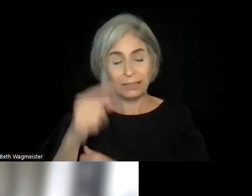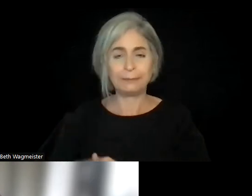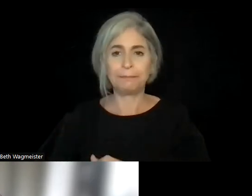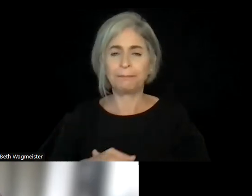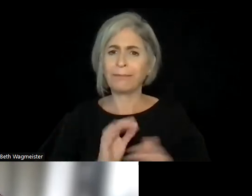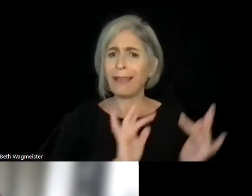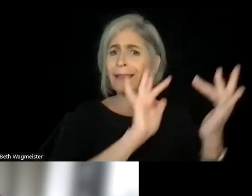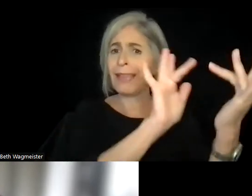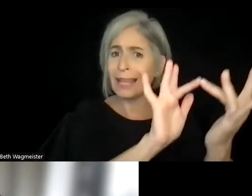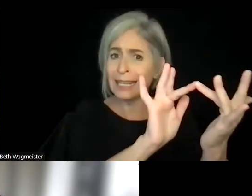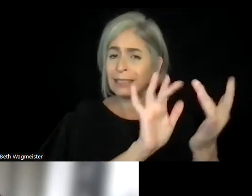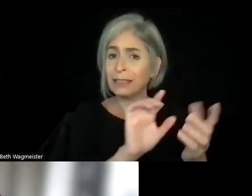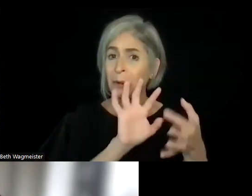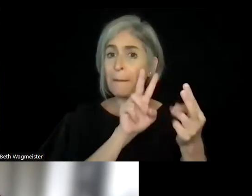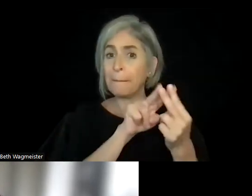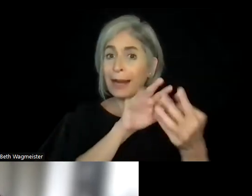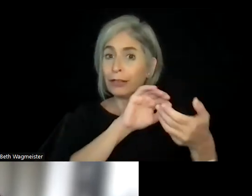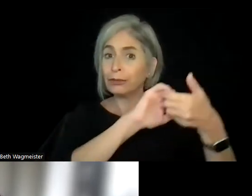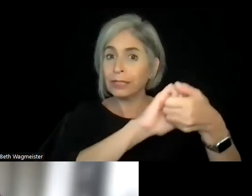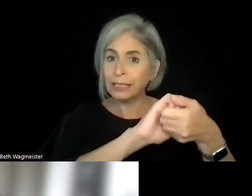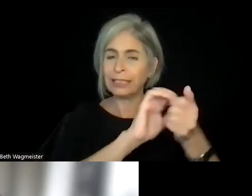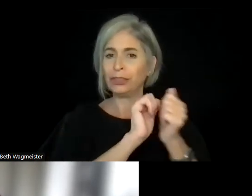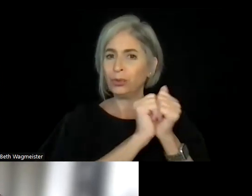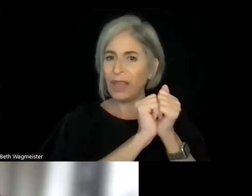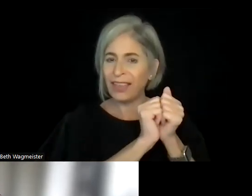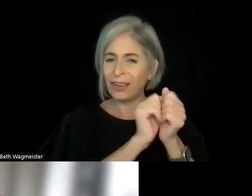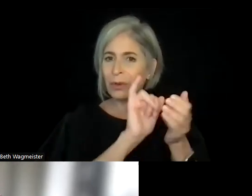this space of those, you know, for the disabilities you're trying to solve